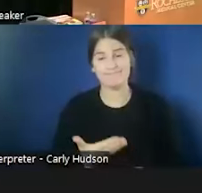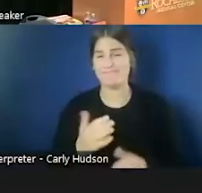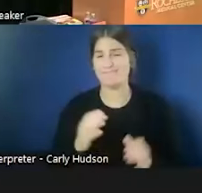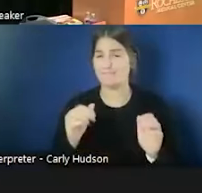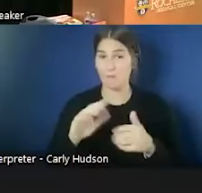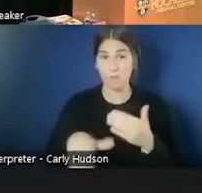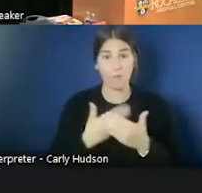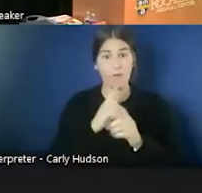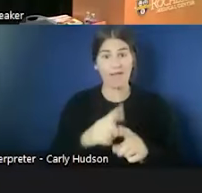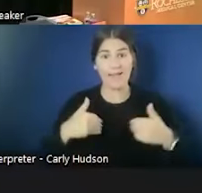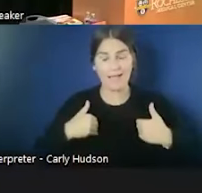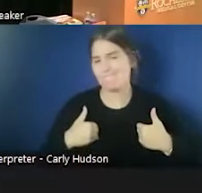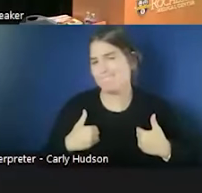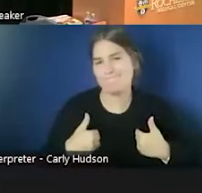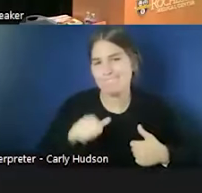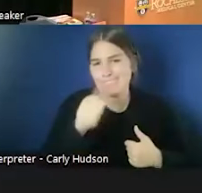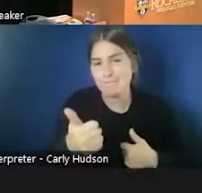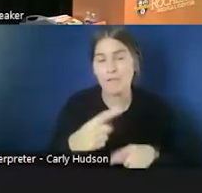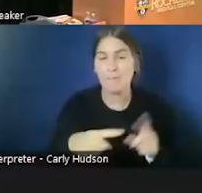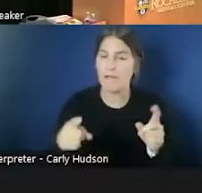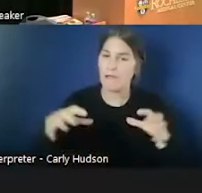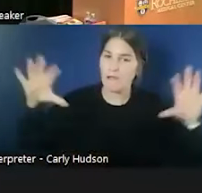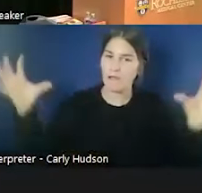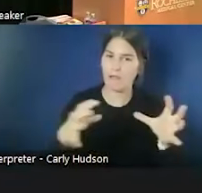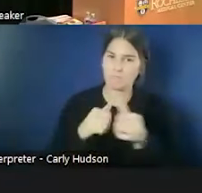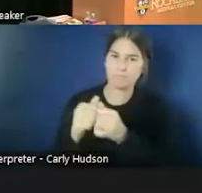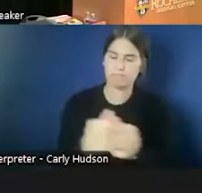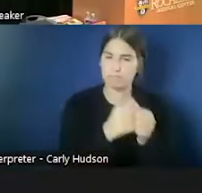that together we can make a positive impact on the health of the communities that we all